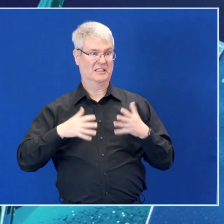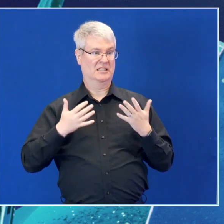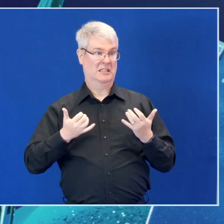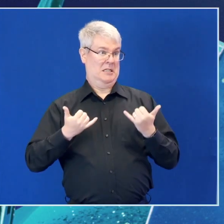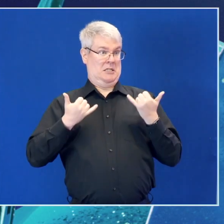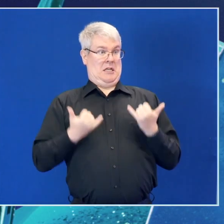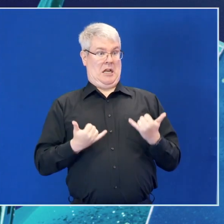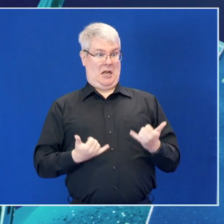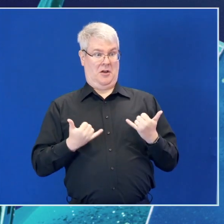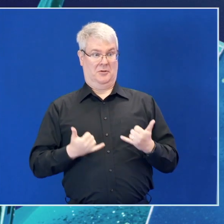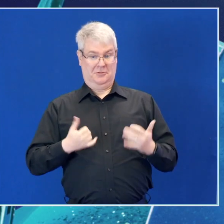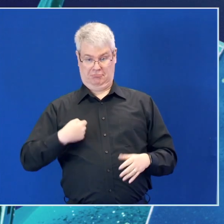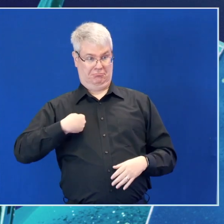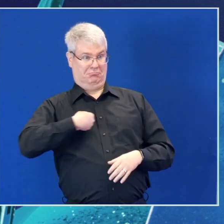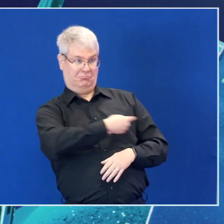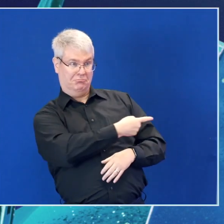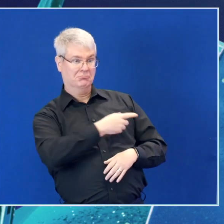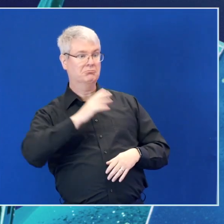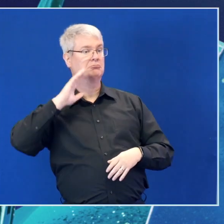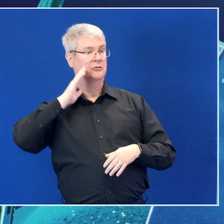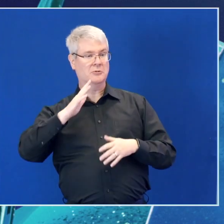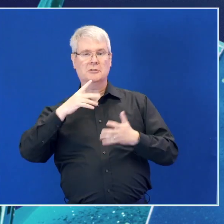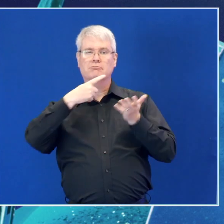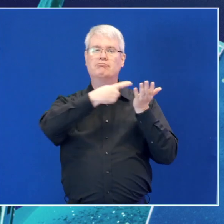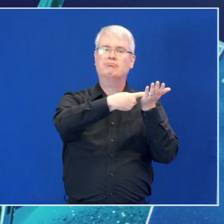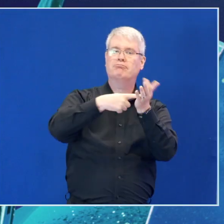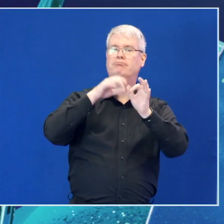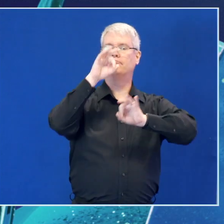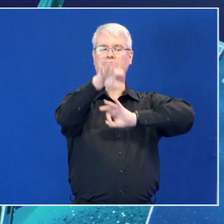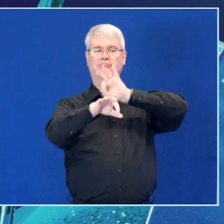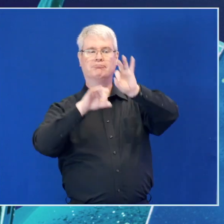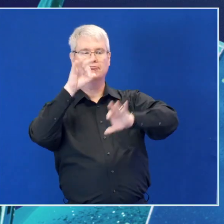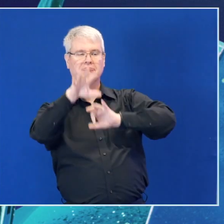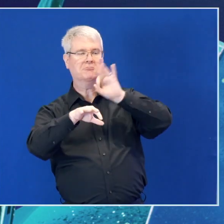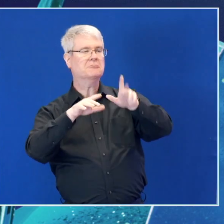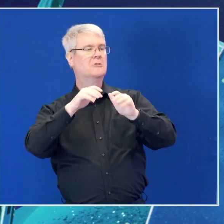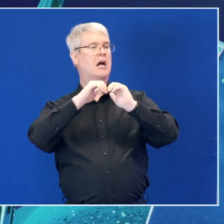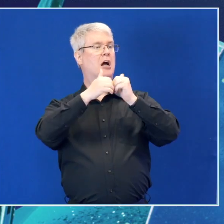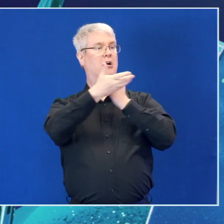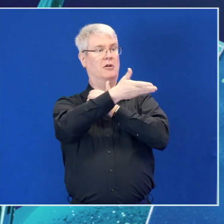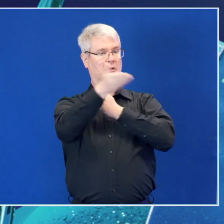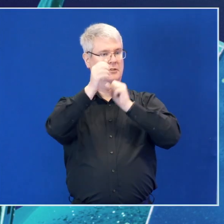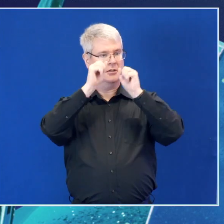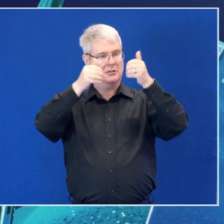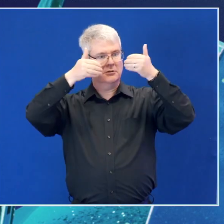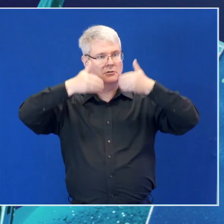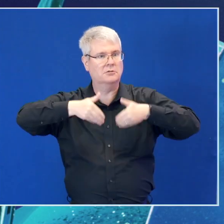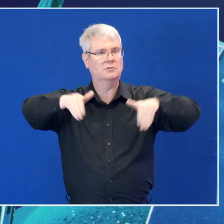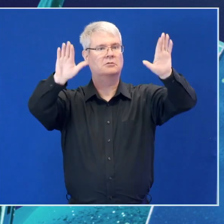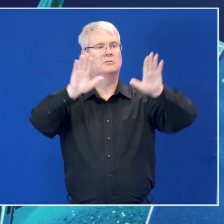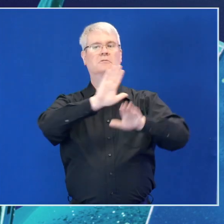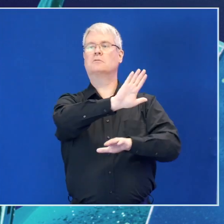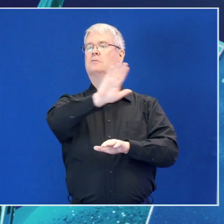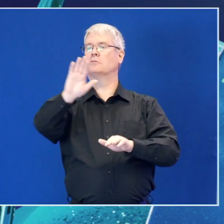to do is give you ideas. We want to give you ideas that you can take back to your organizations, to your companies, to your teams,